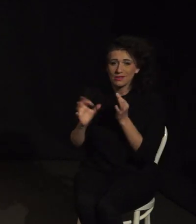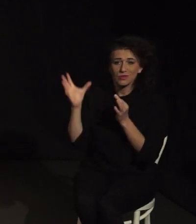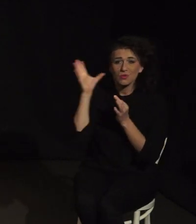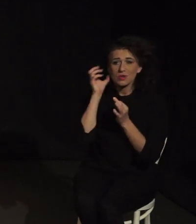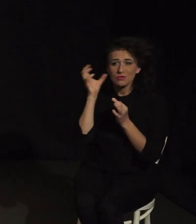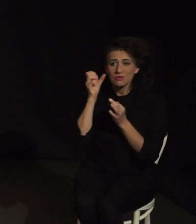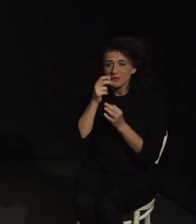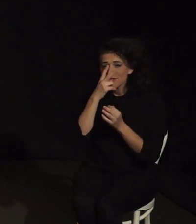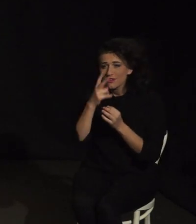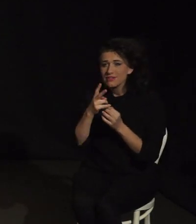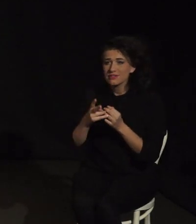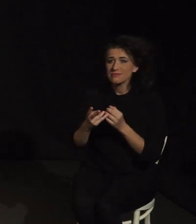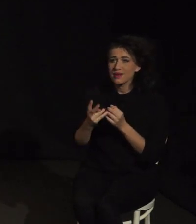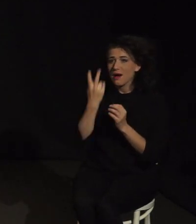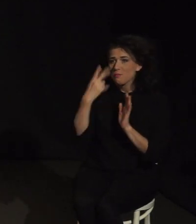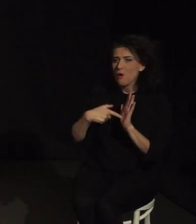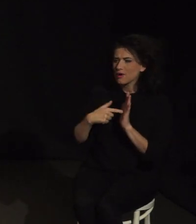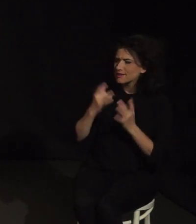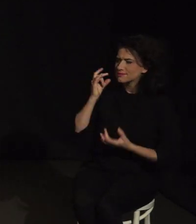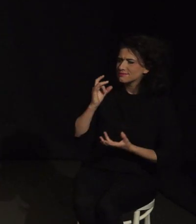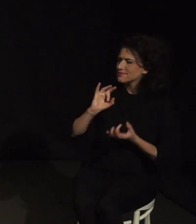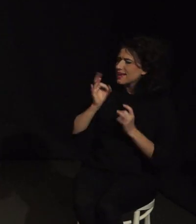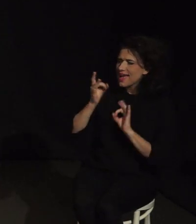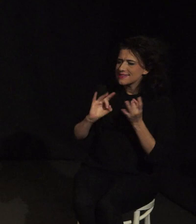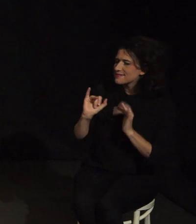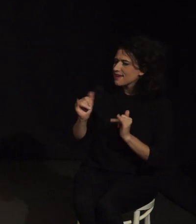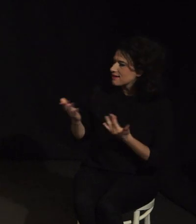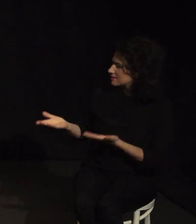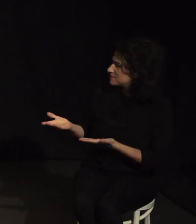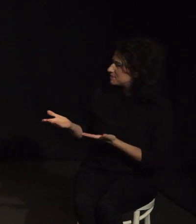The rhythm is extremely important.